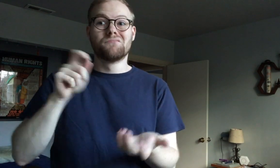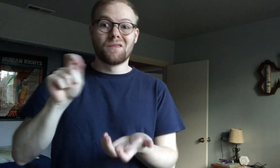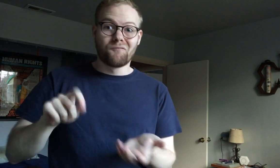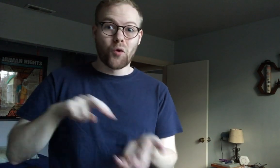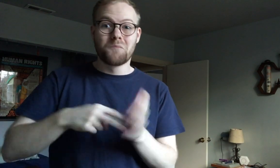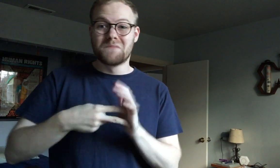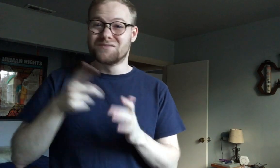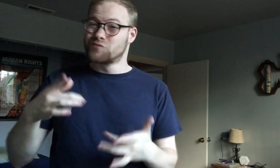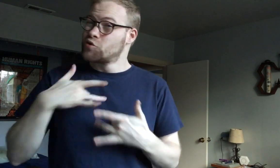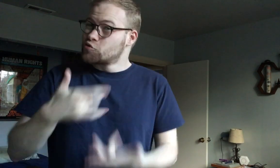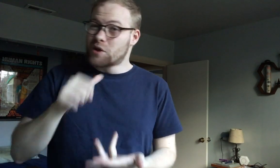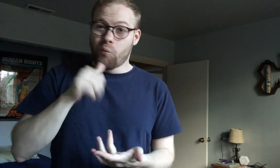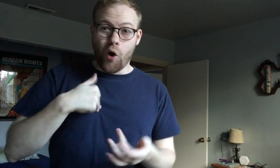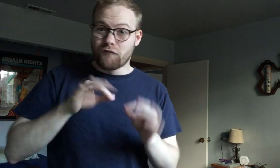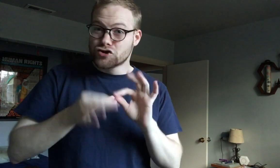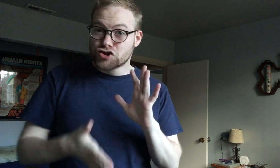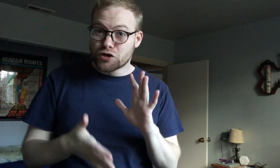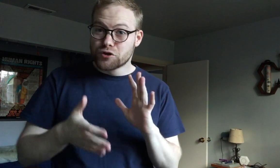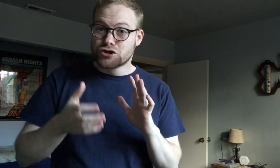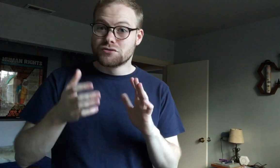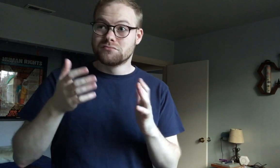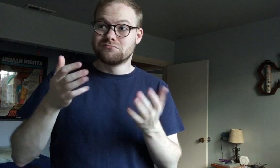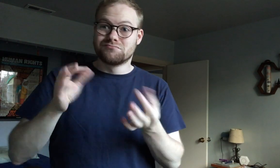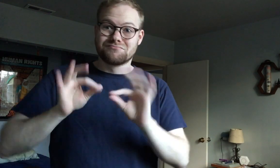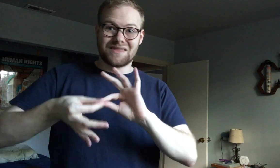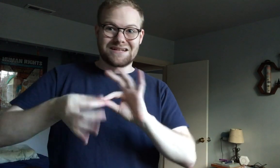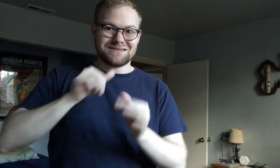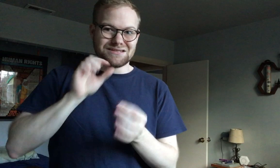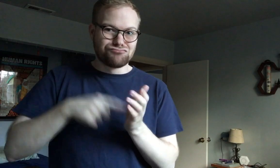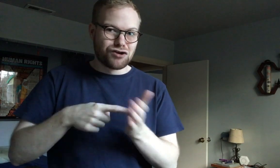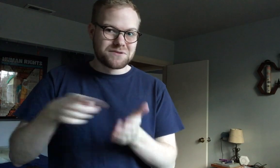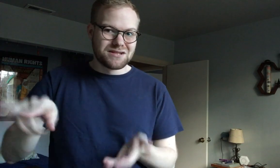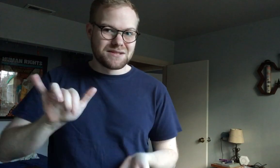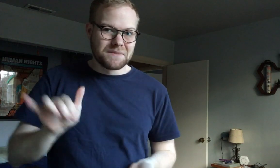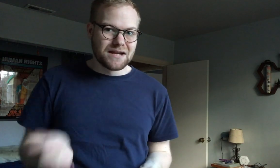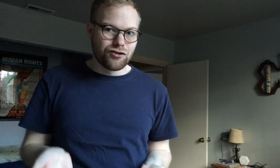Therefore, it means they usually won’t have interpreters, [interpret] doesn’t represent them either.